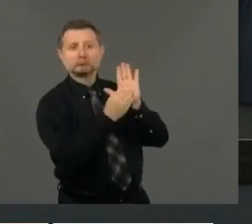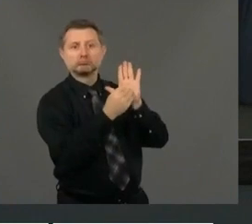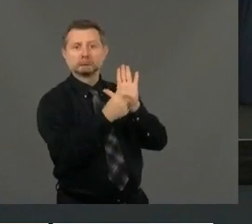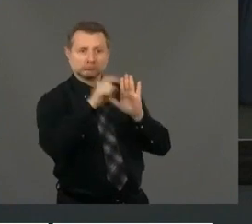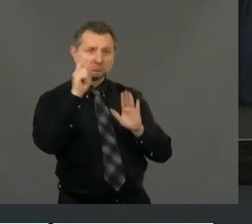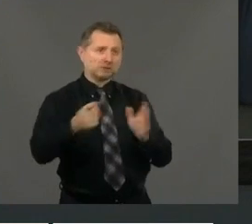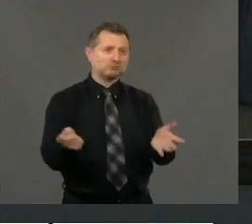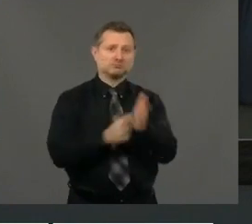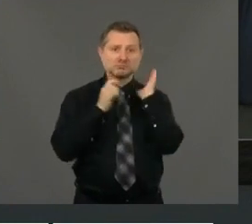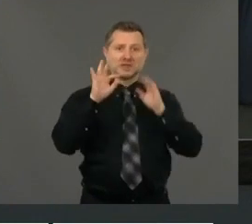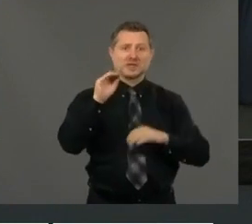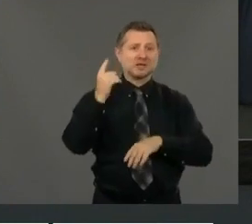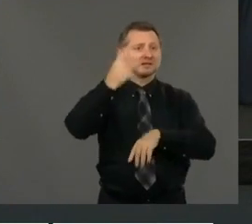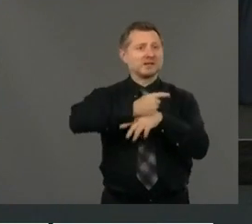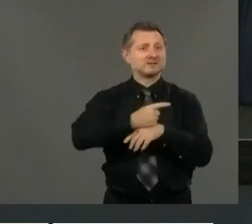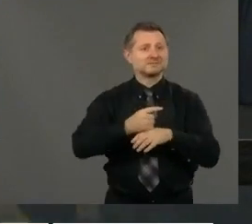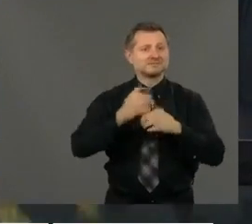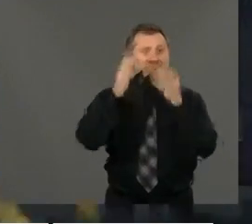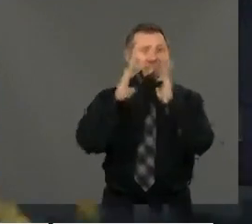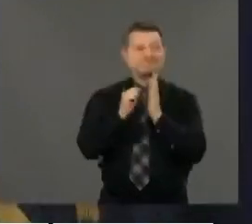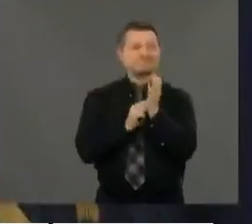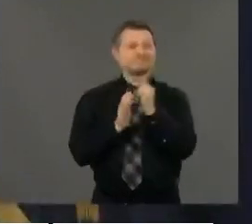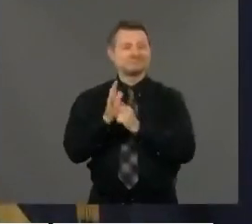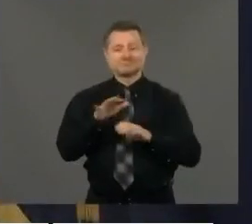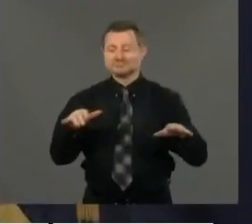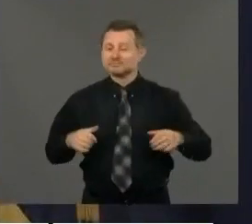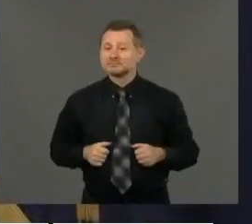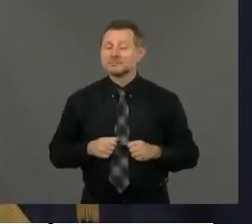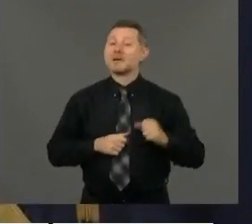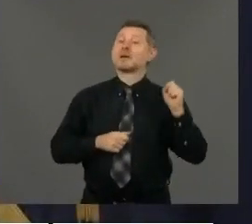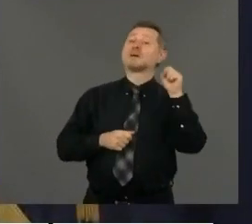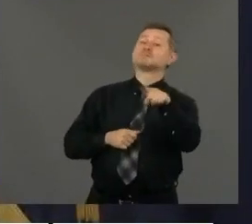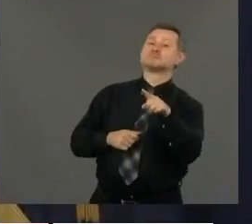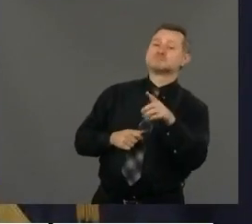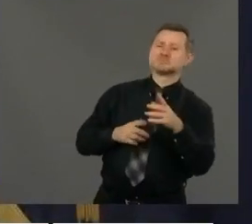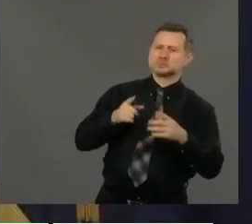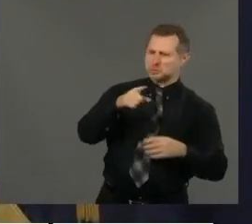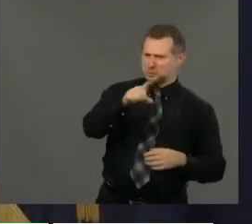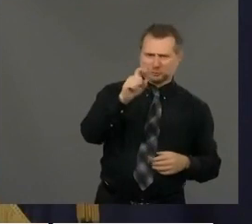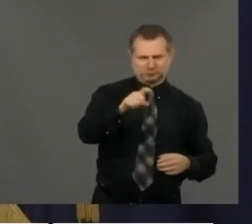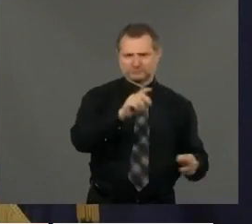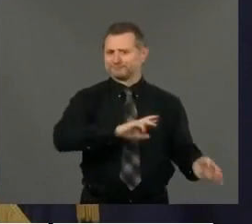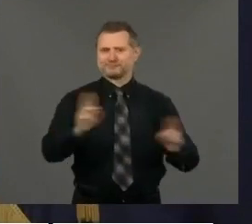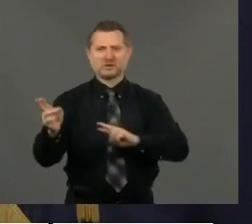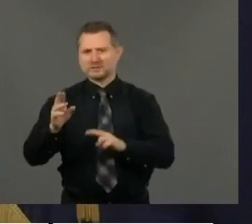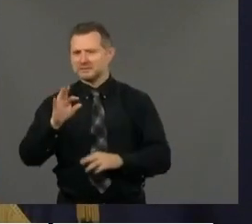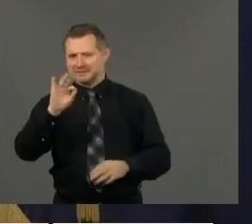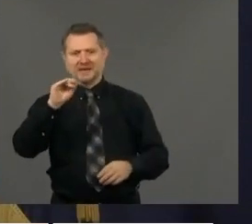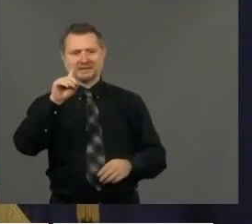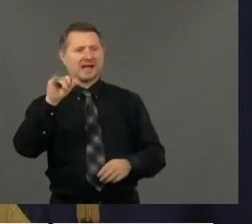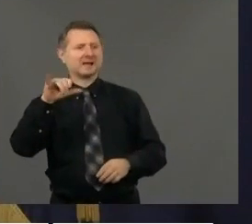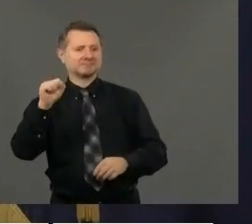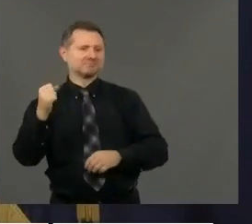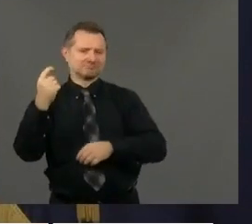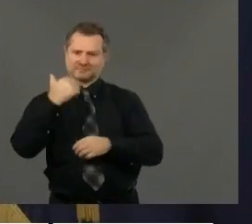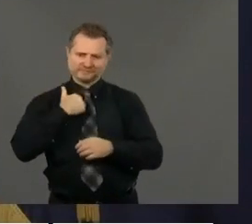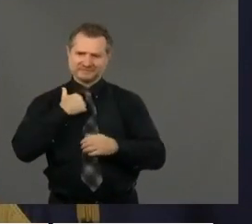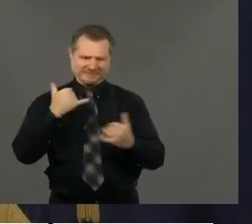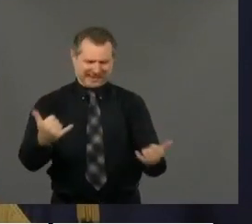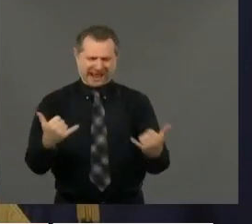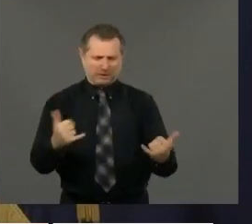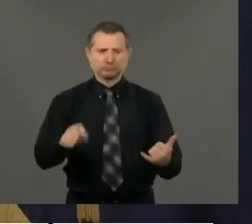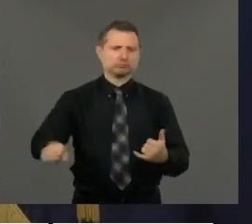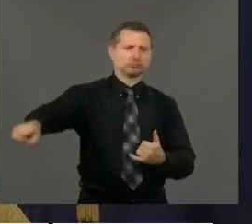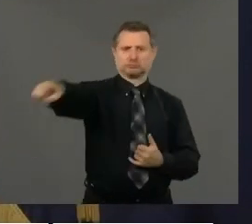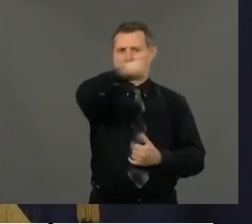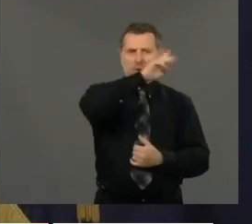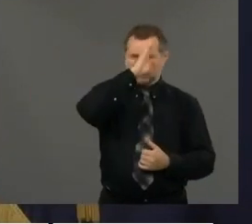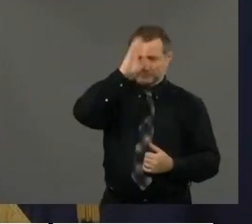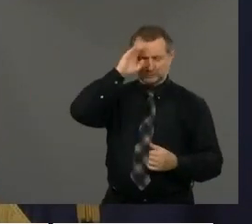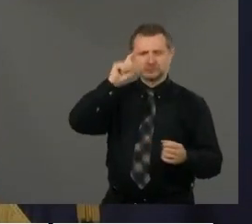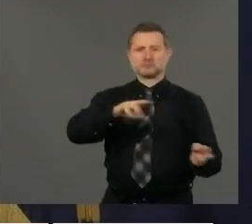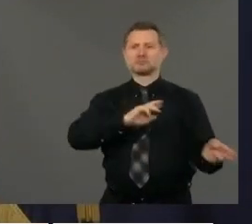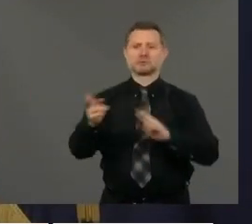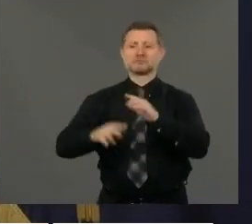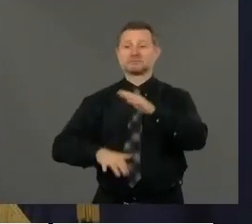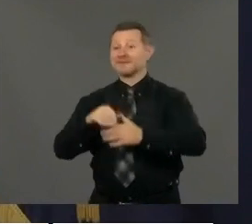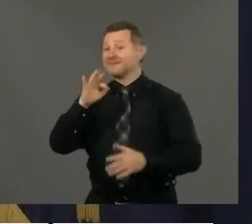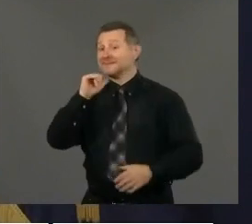THAT IS A STATE RACK.